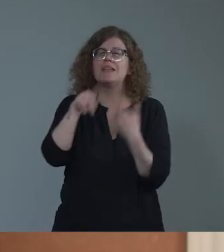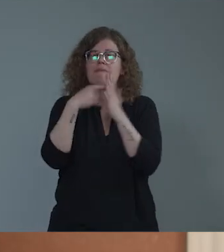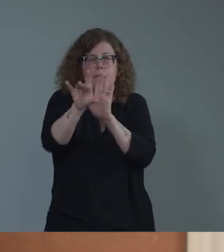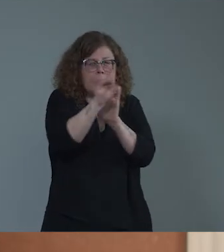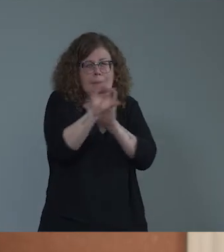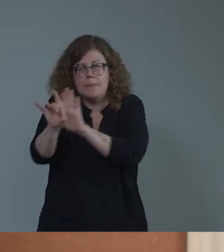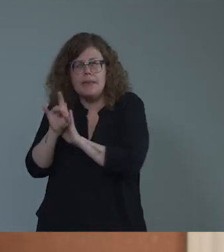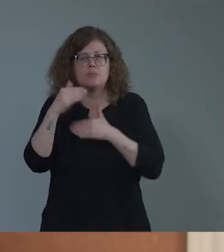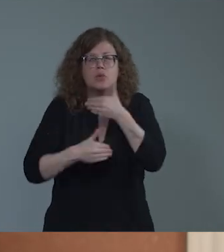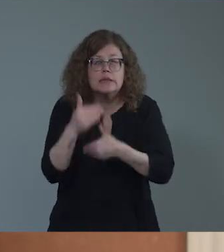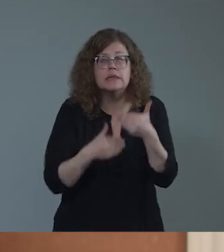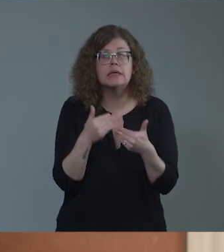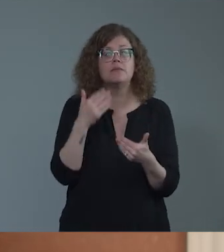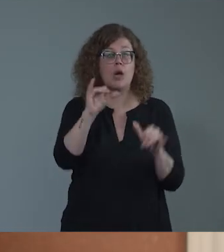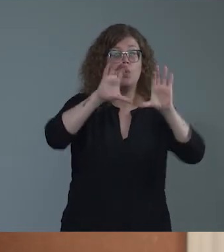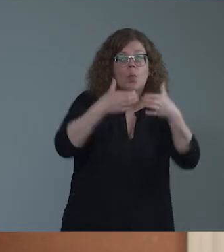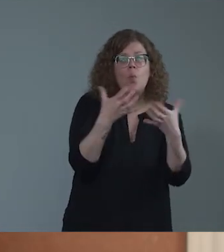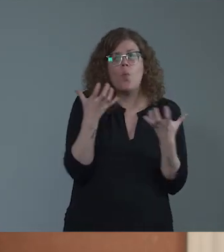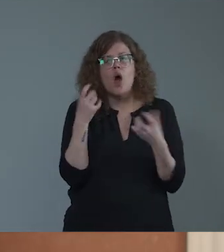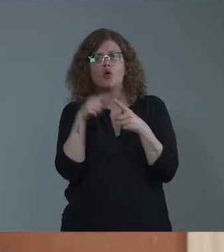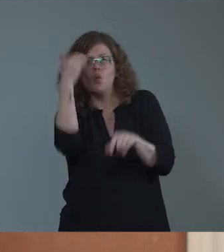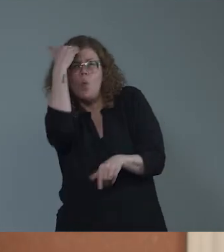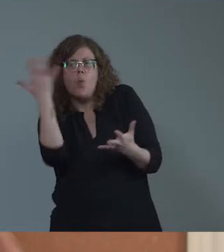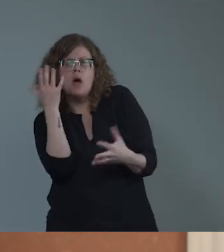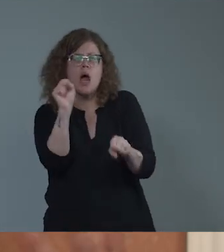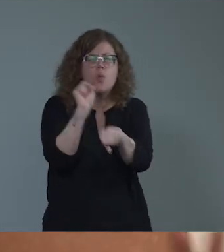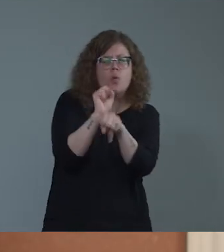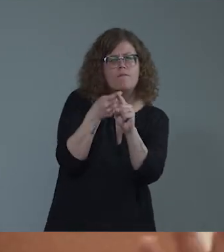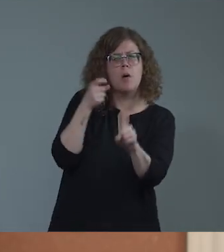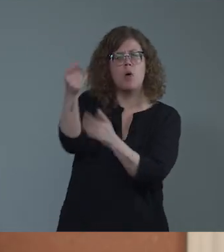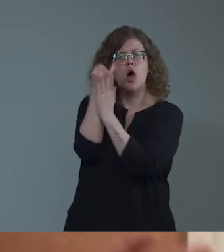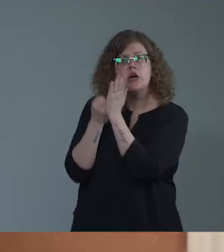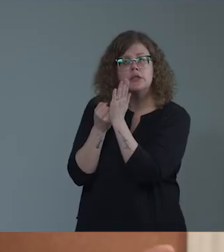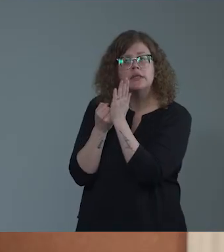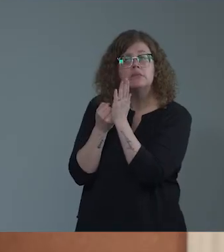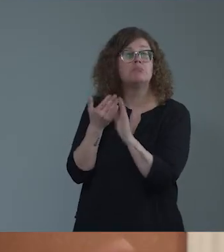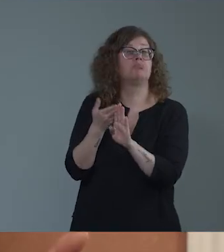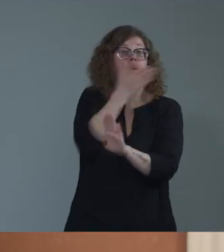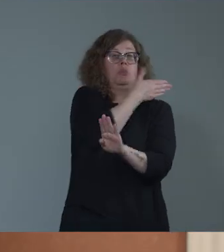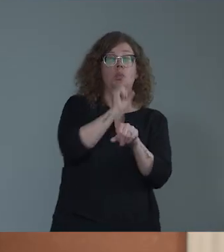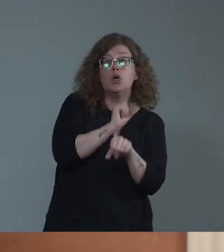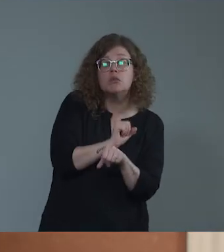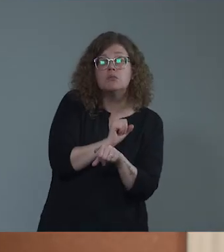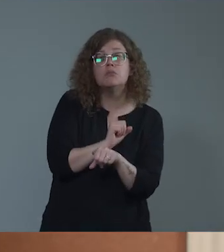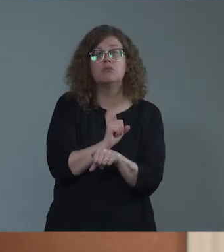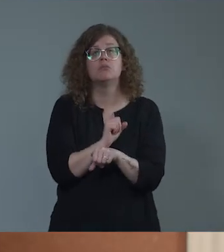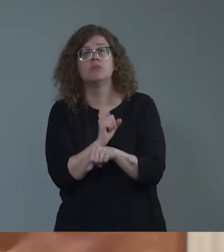So that is a type of selection process where because the group might want to know what they're going to get from an artist,